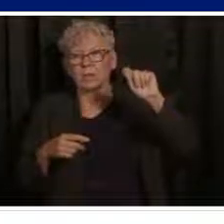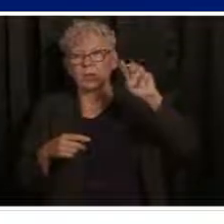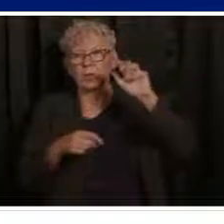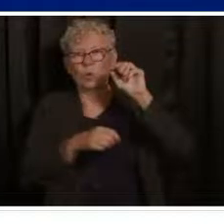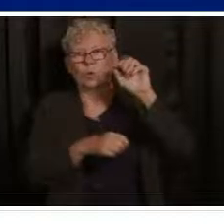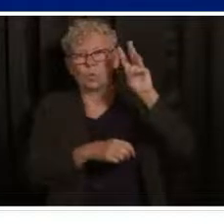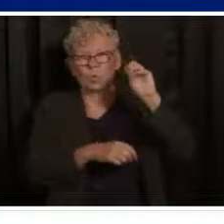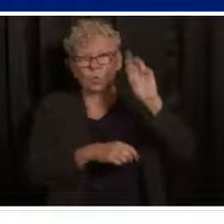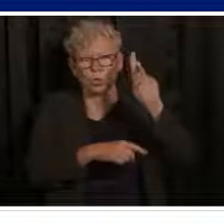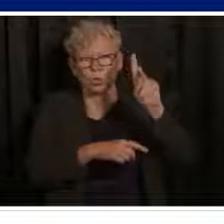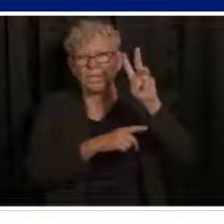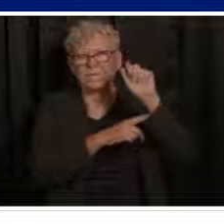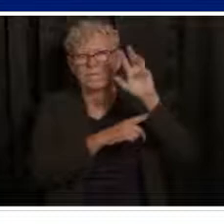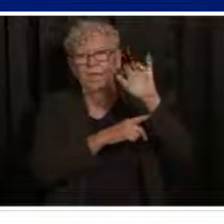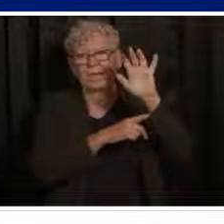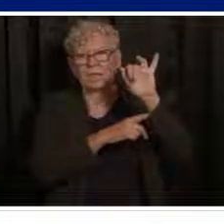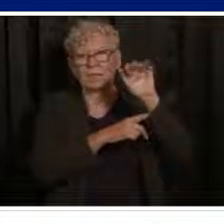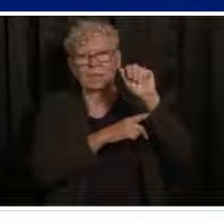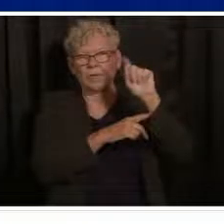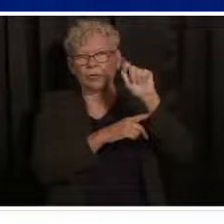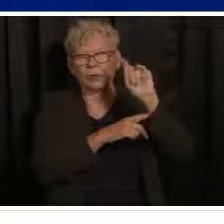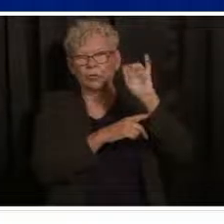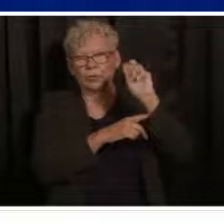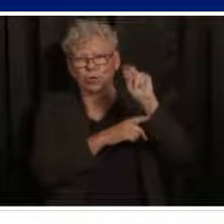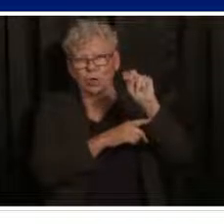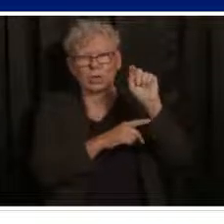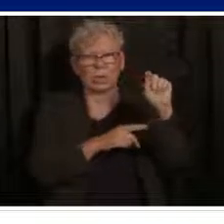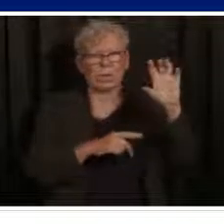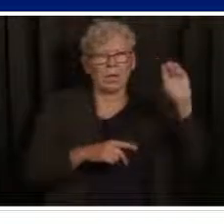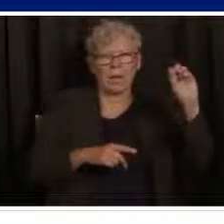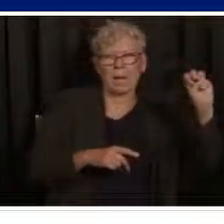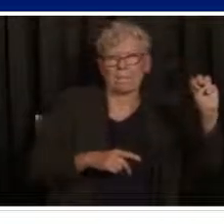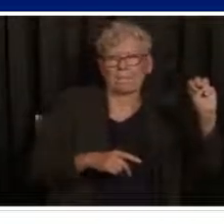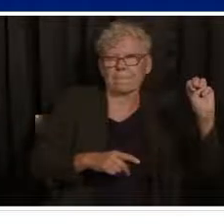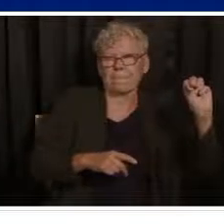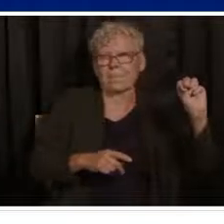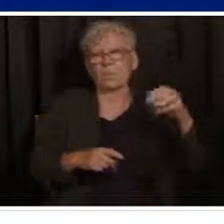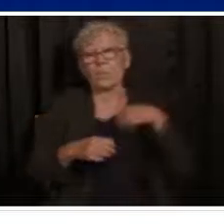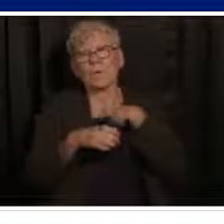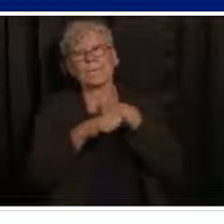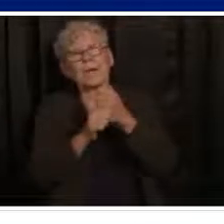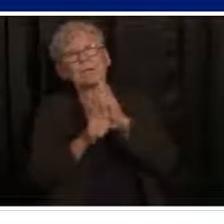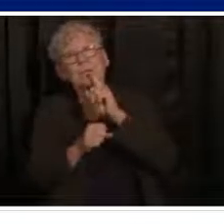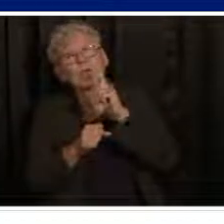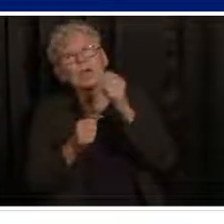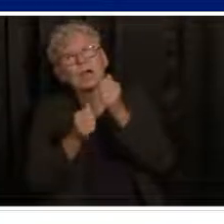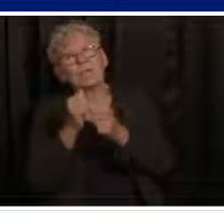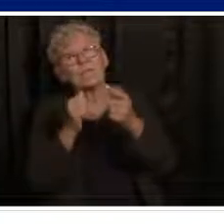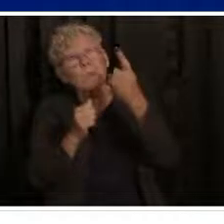traditionally underrepresented communities to make sure that everyone has access to a vaccine and we're very proud